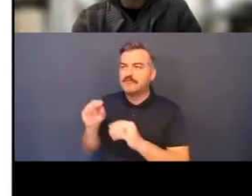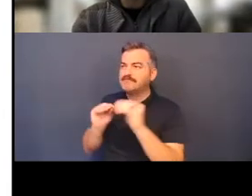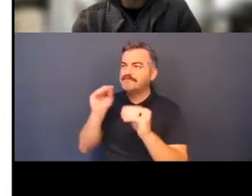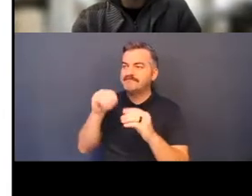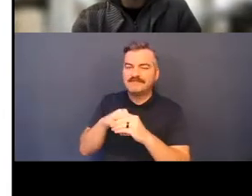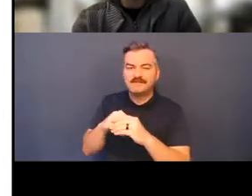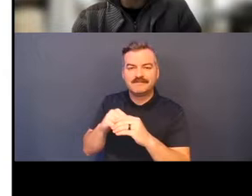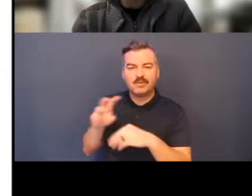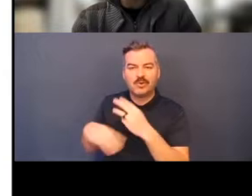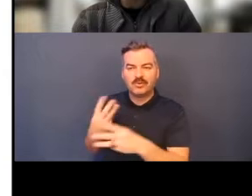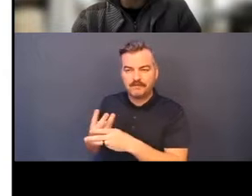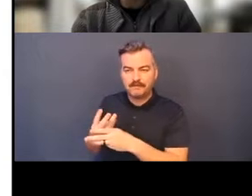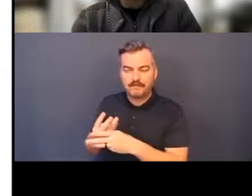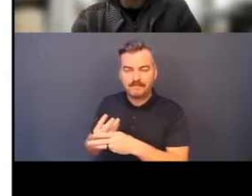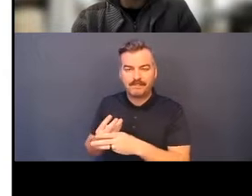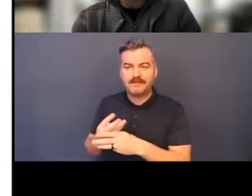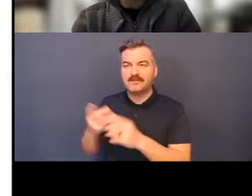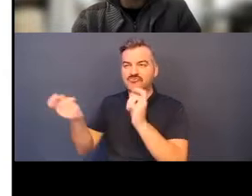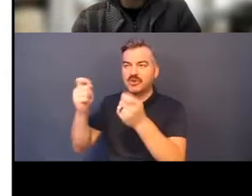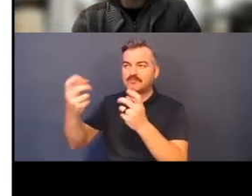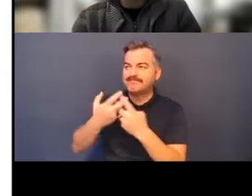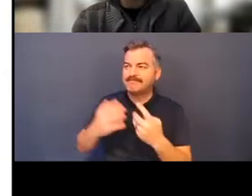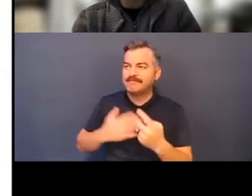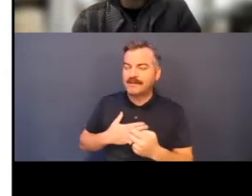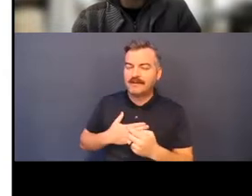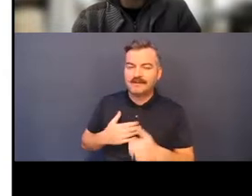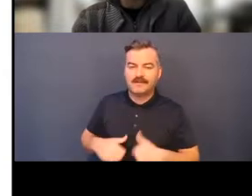15:38:59 And so far as the built environment as a built world is also an extension of the